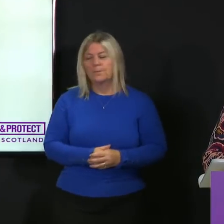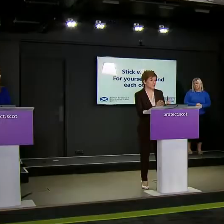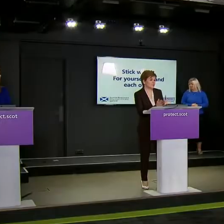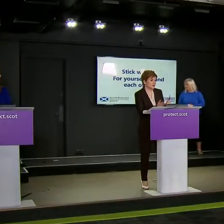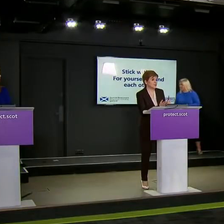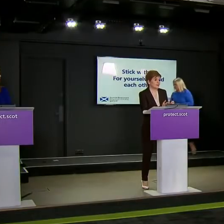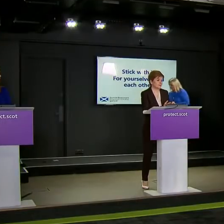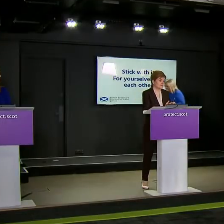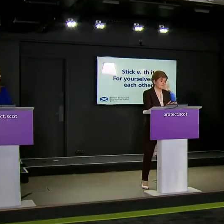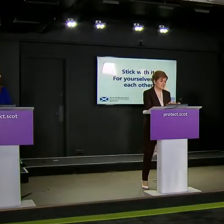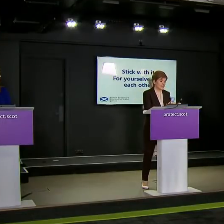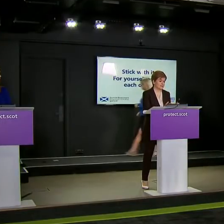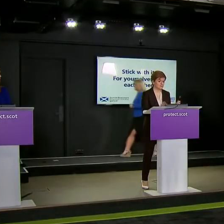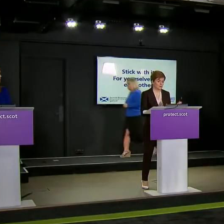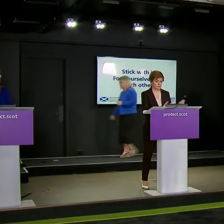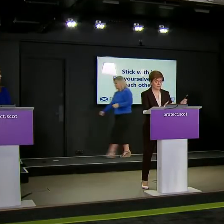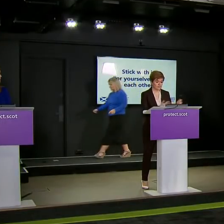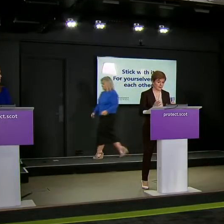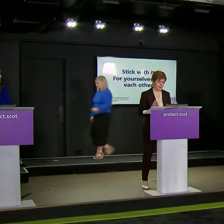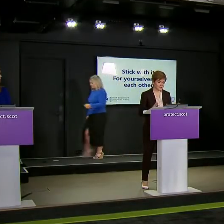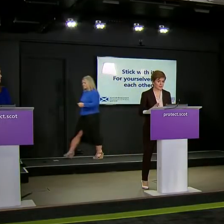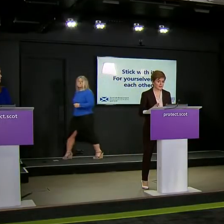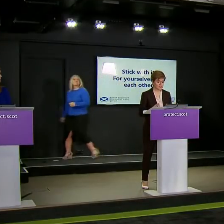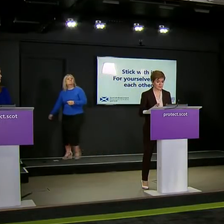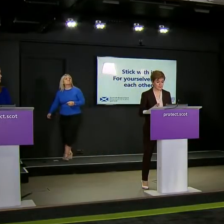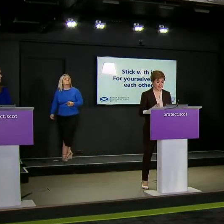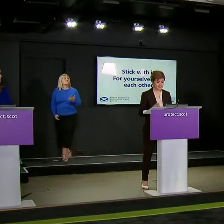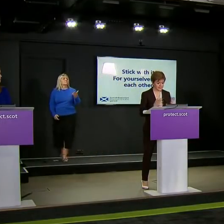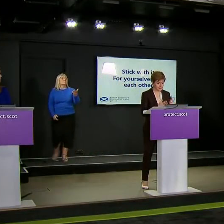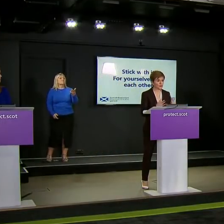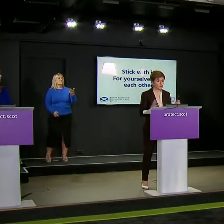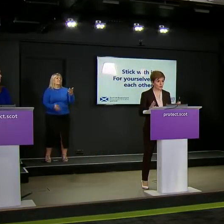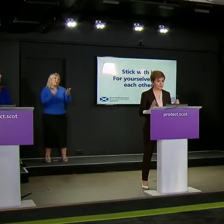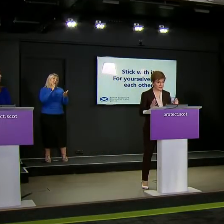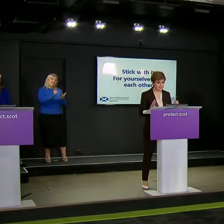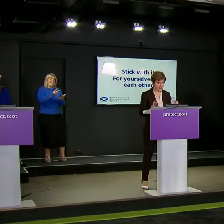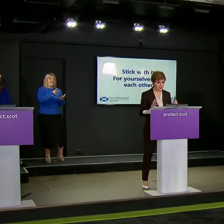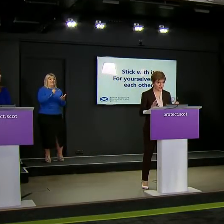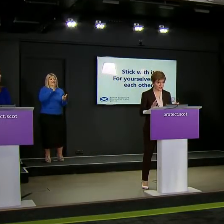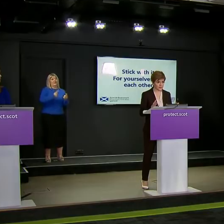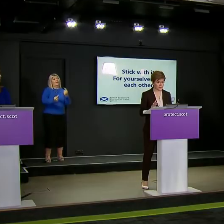Which comes back to saying what I was saying last week. Difficult though this this situation is for